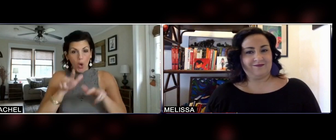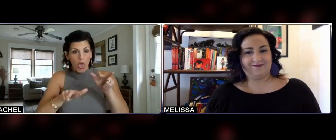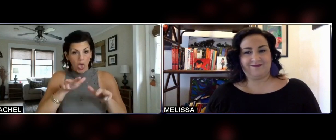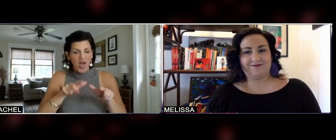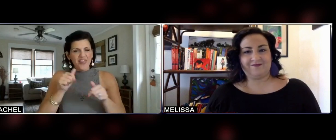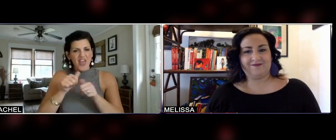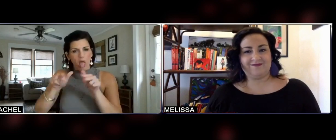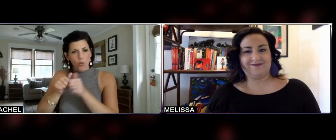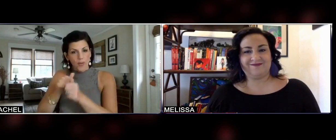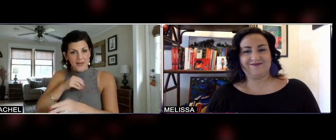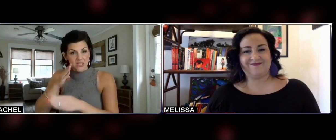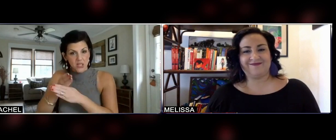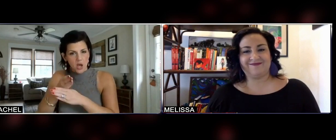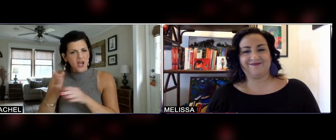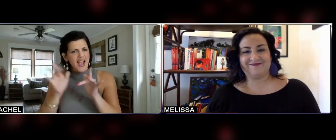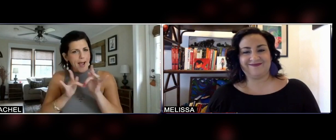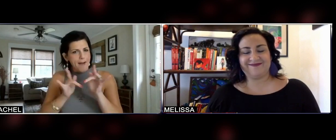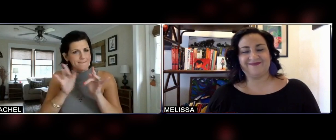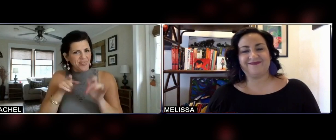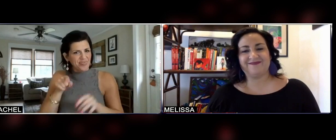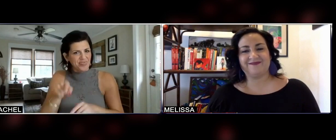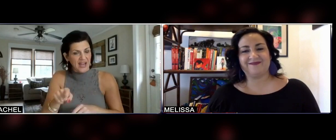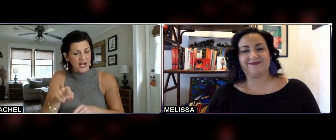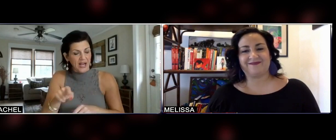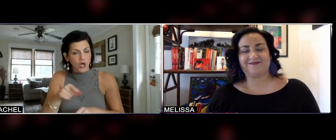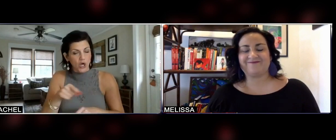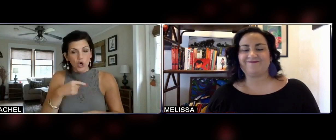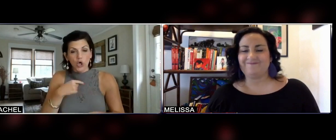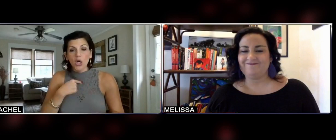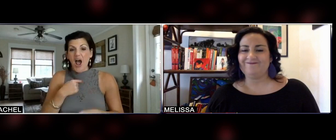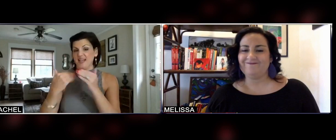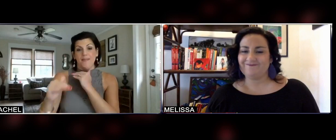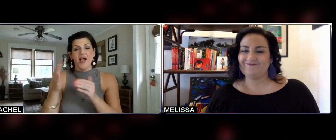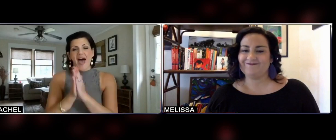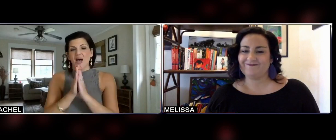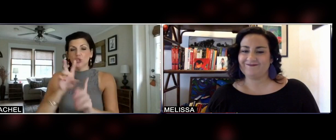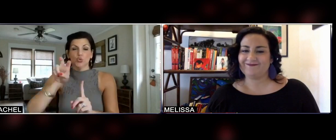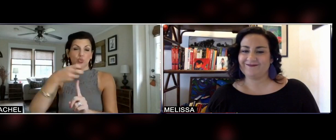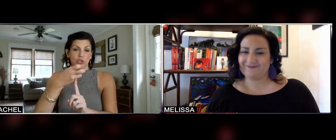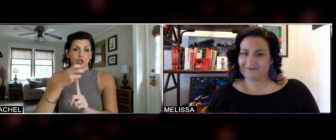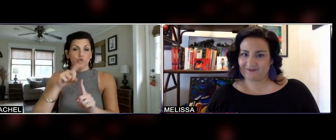assigned to my son and skipping classes. I emailed a request for my son to be transferred